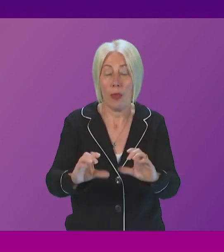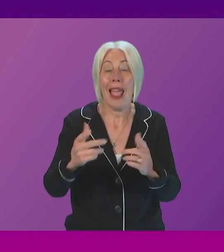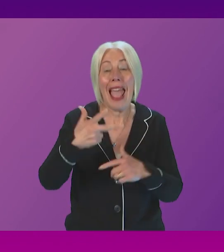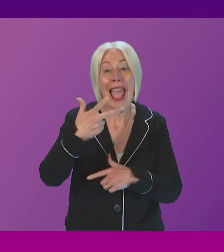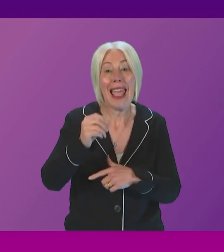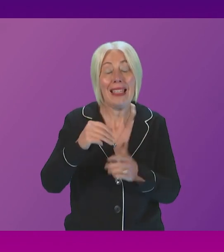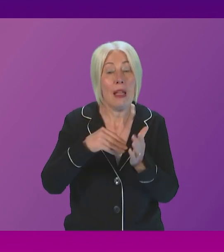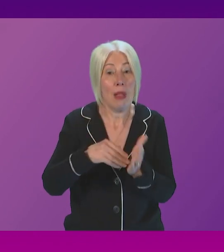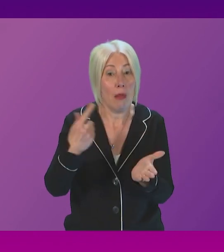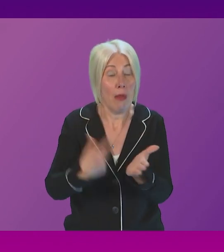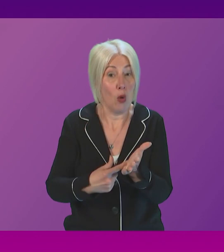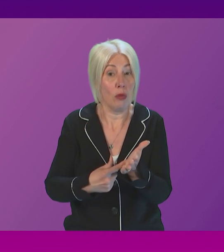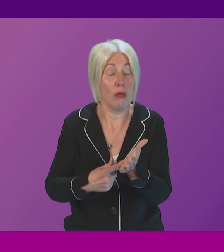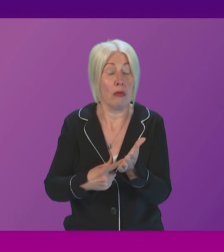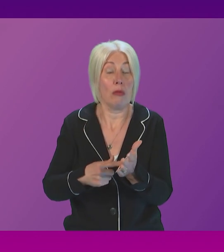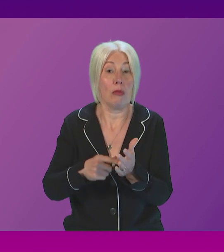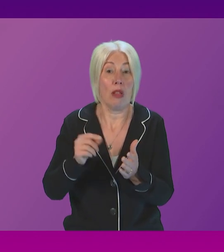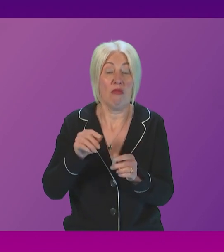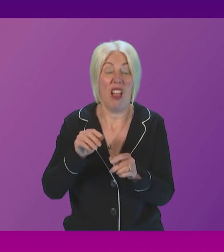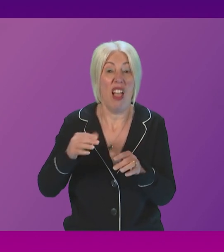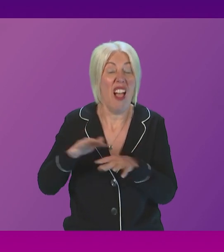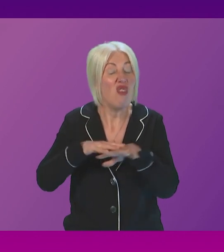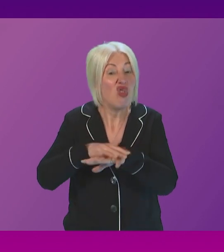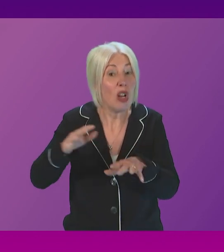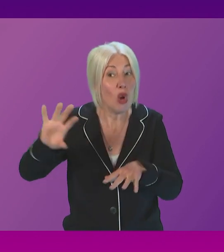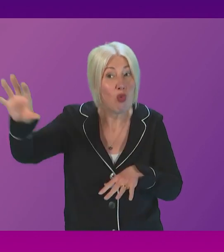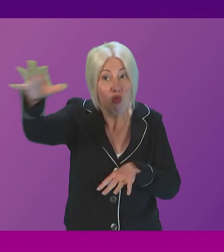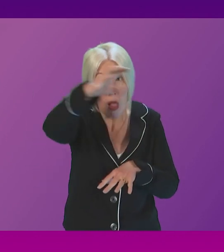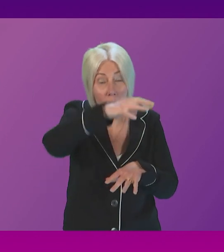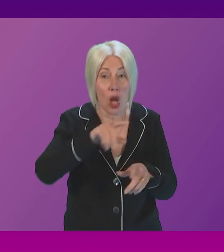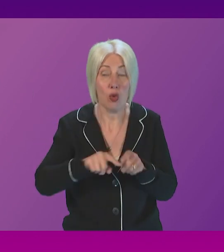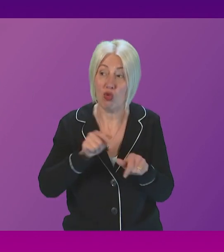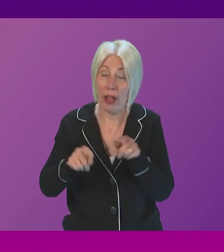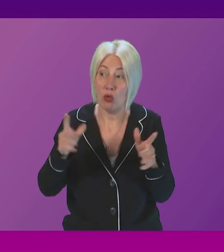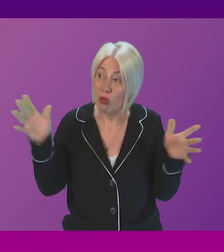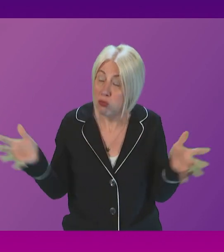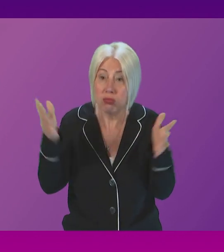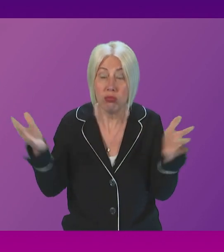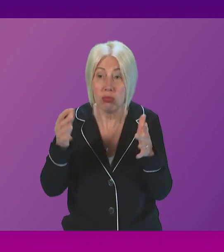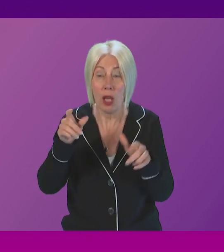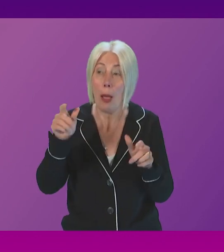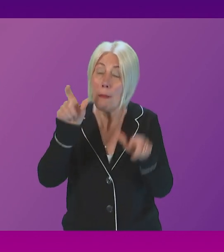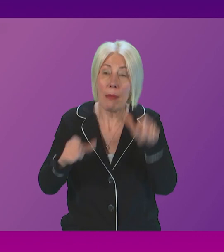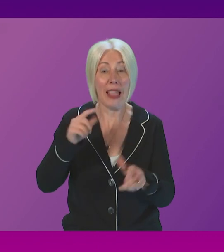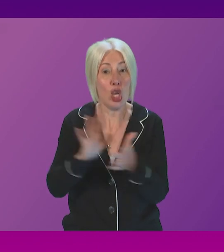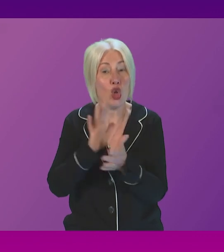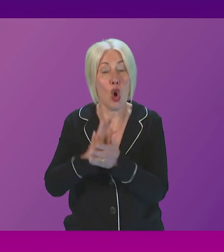rural tourism infrastructure fund, which is helping to future proof popular countryside locations so that they can be enjoyed for generations to come.